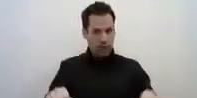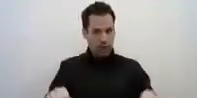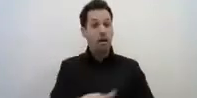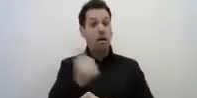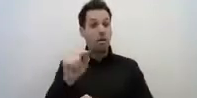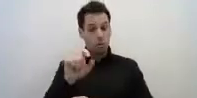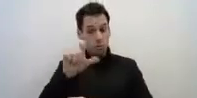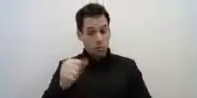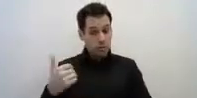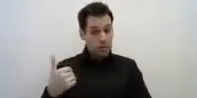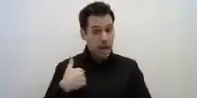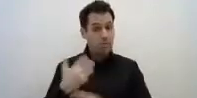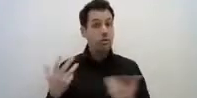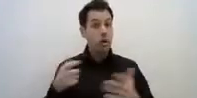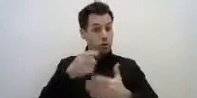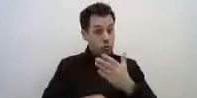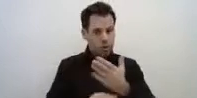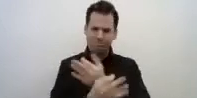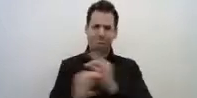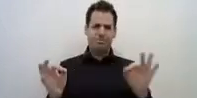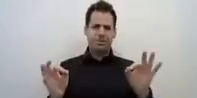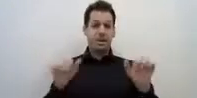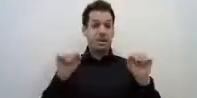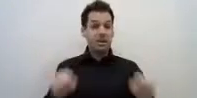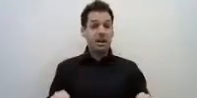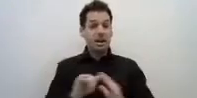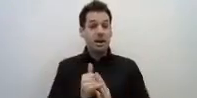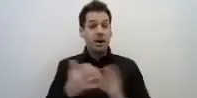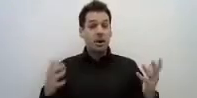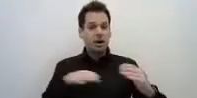free of charge by visiting accessibilitymb.ca